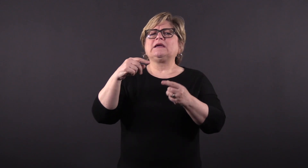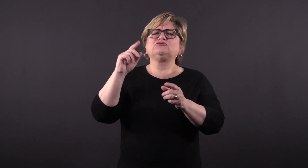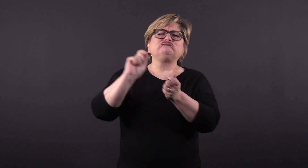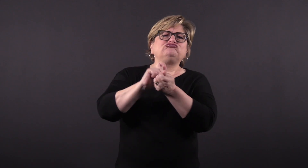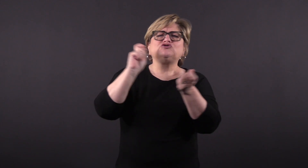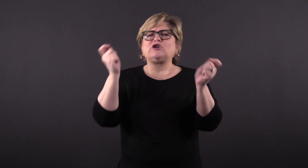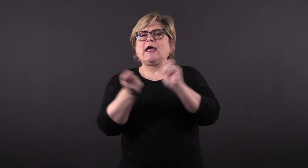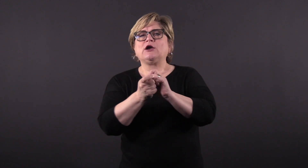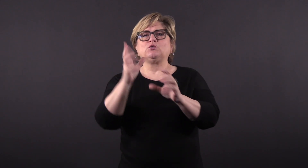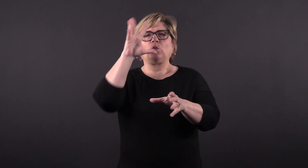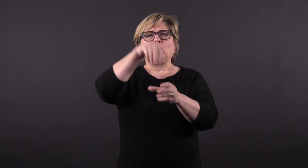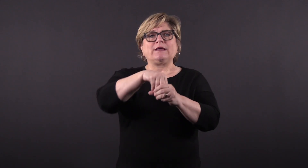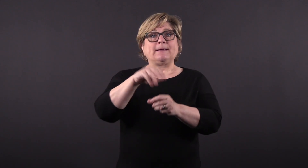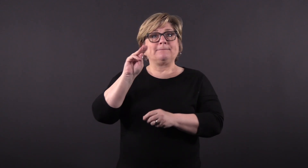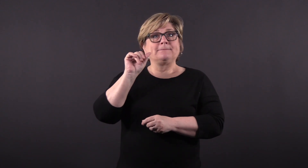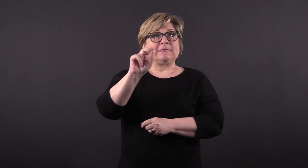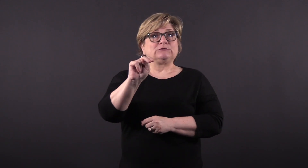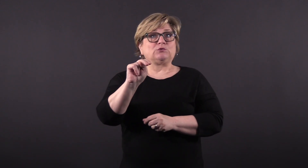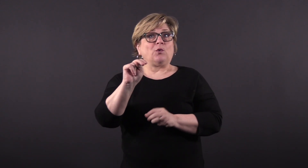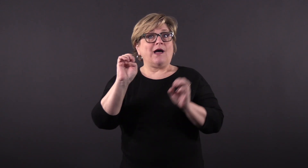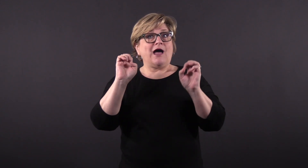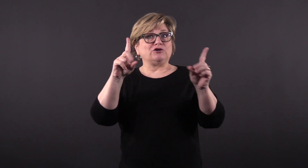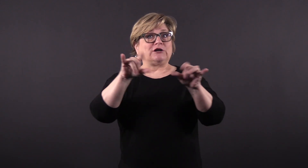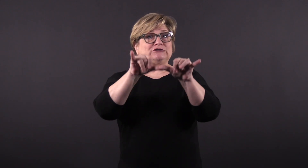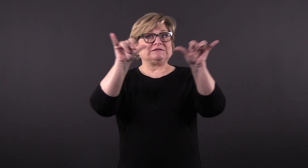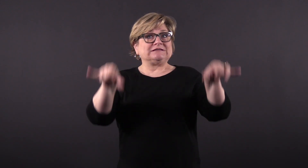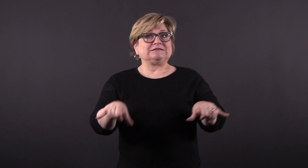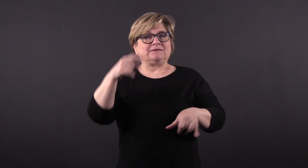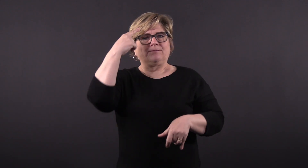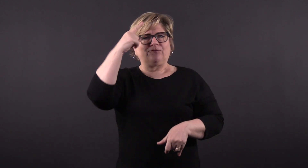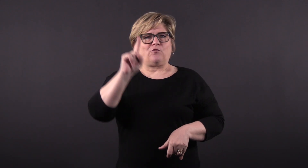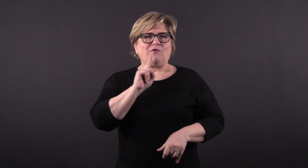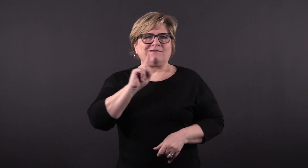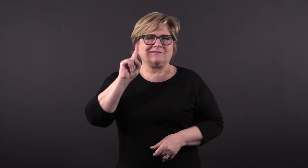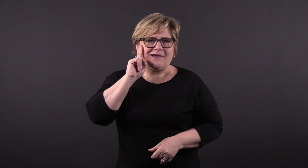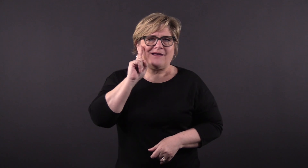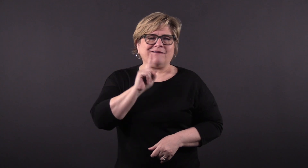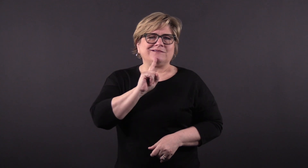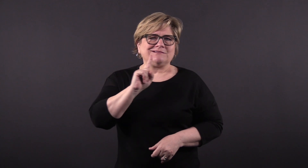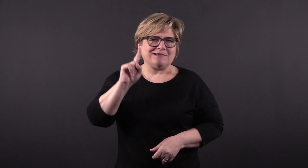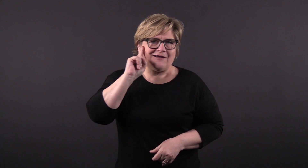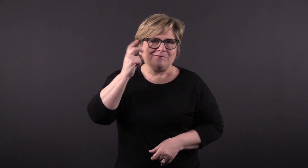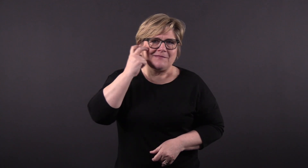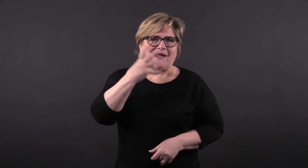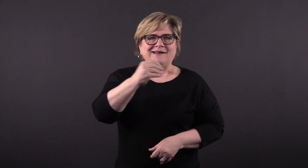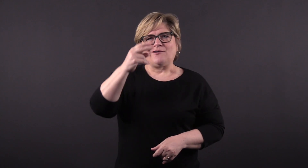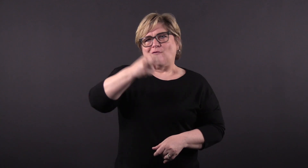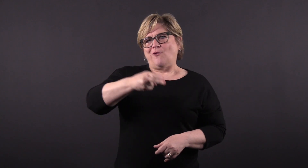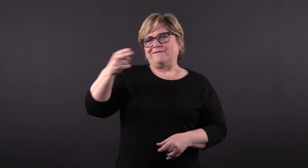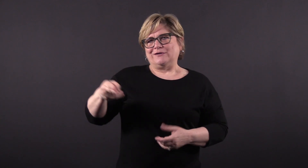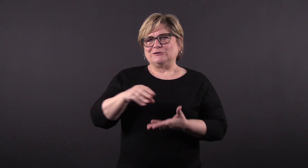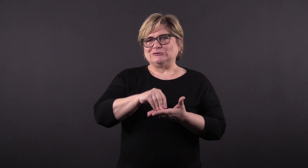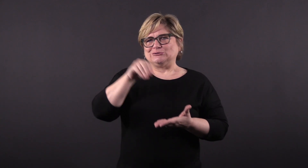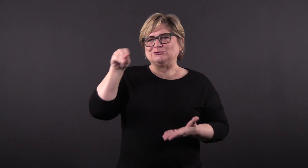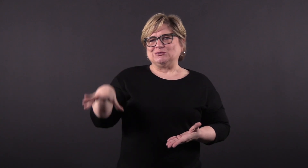Minnesota's educational system for deaf, deafblind, and hard of hearing students.